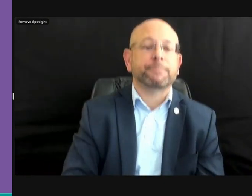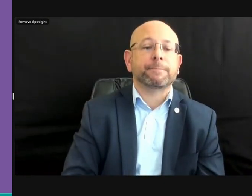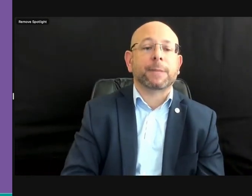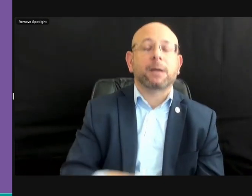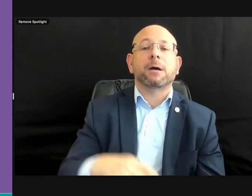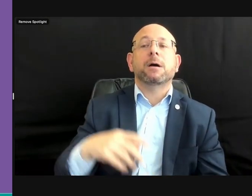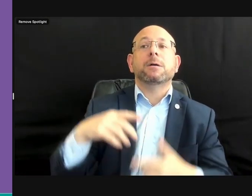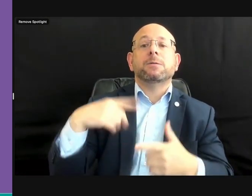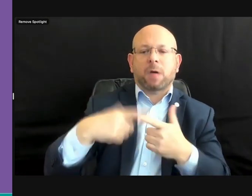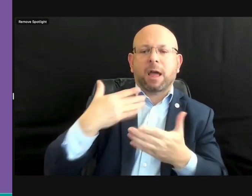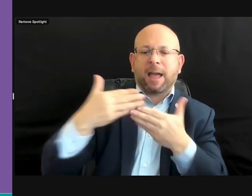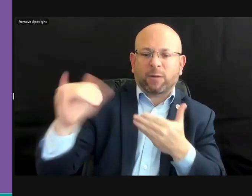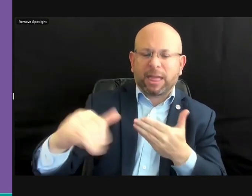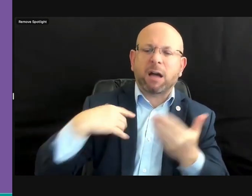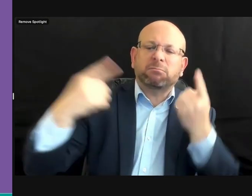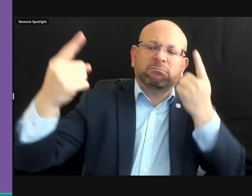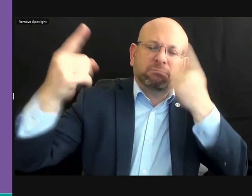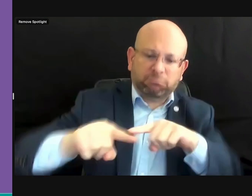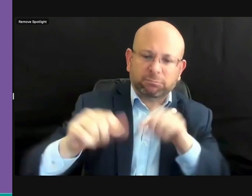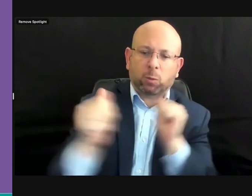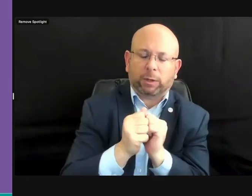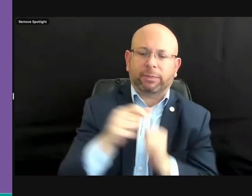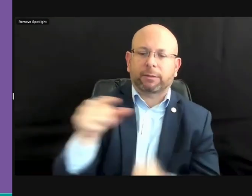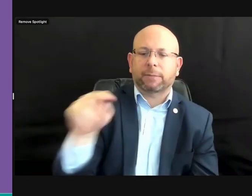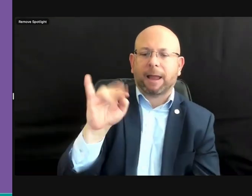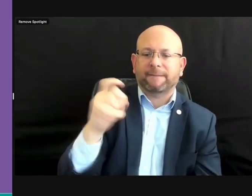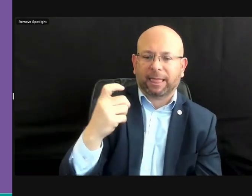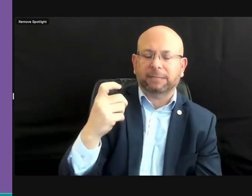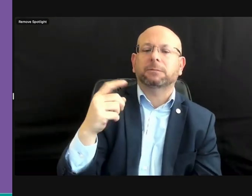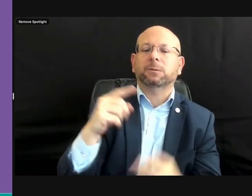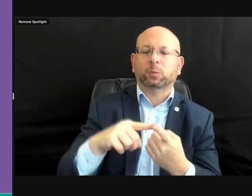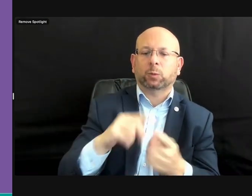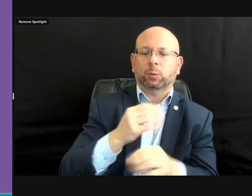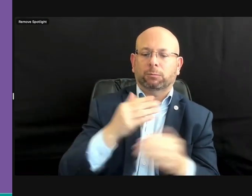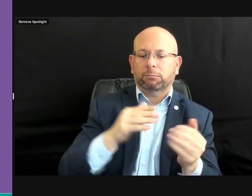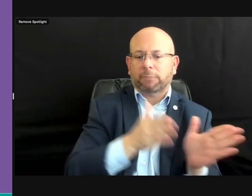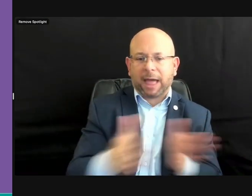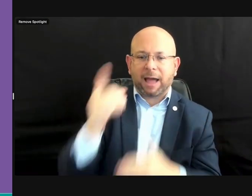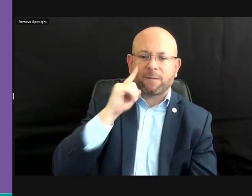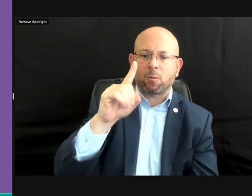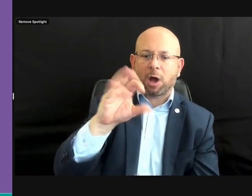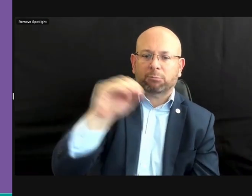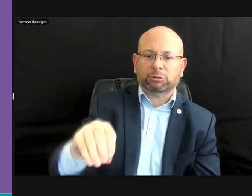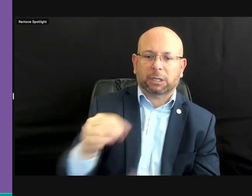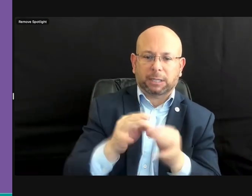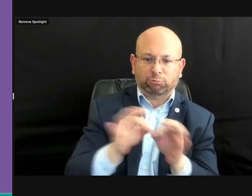Then we developed an agreement with Netflix to reach 100% captioning of programming within a certain timeline.